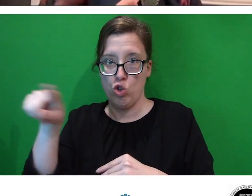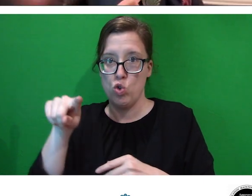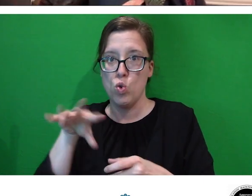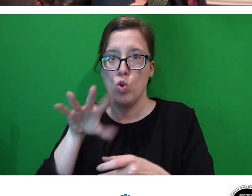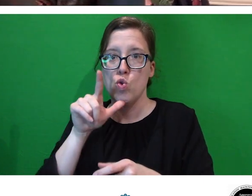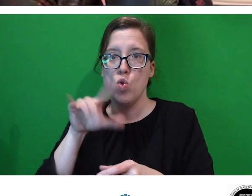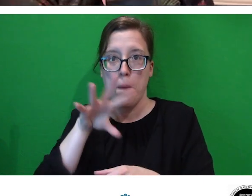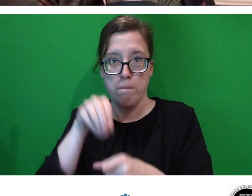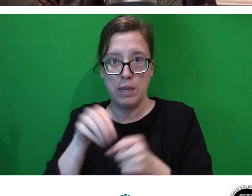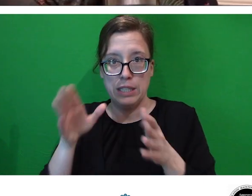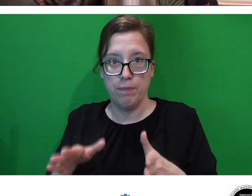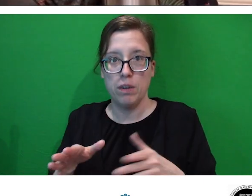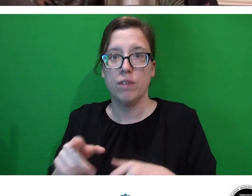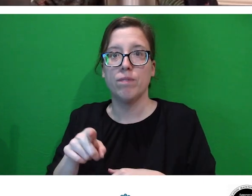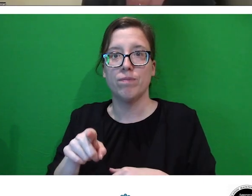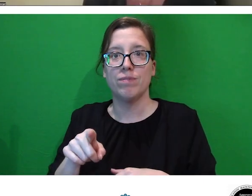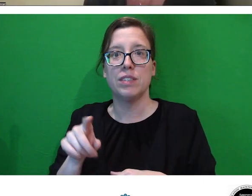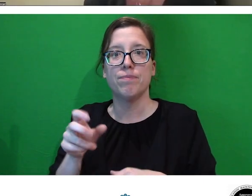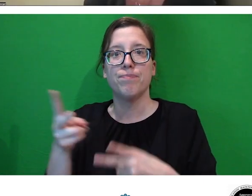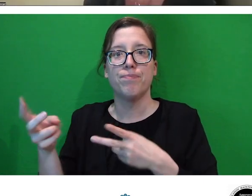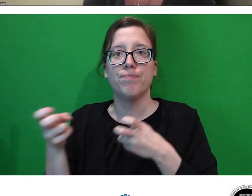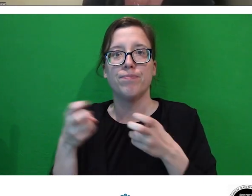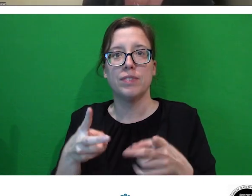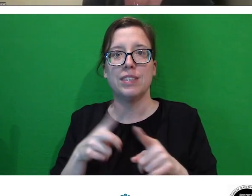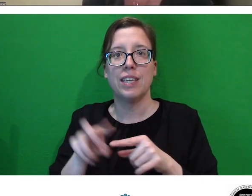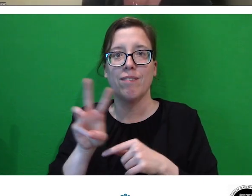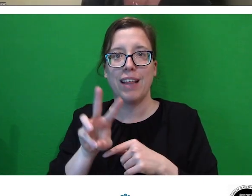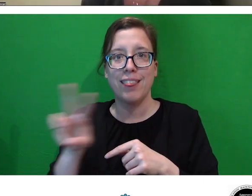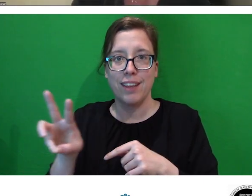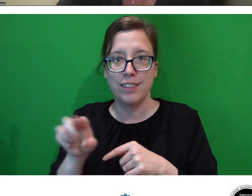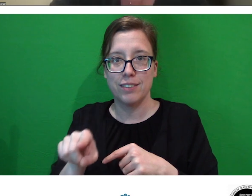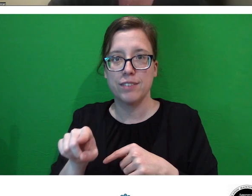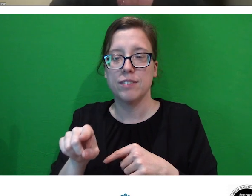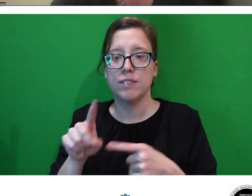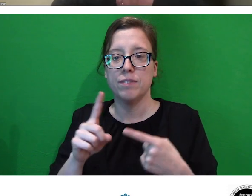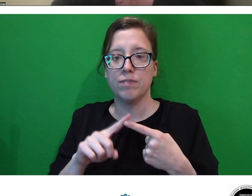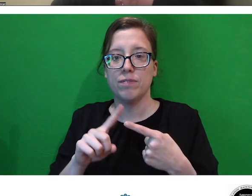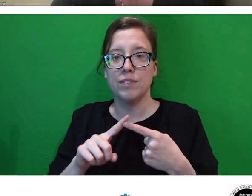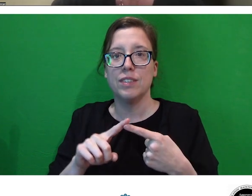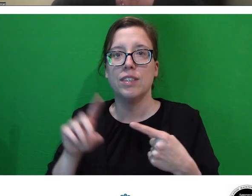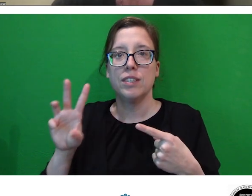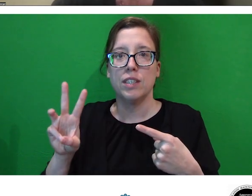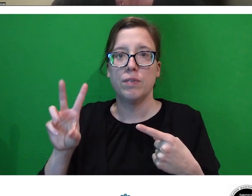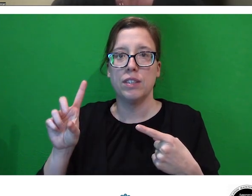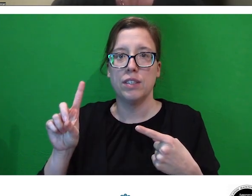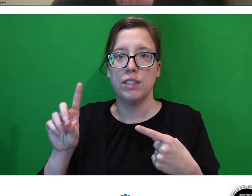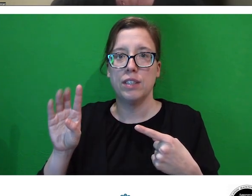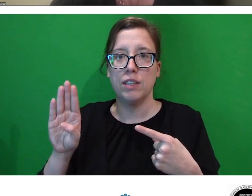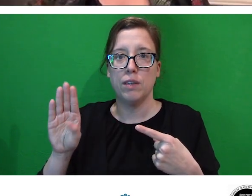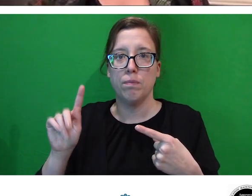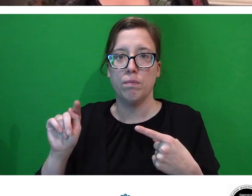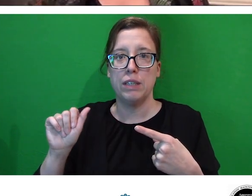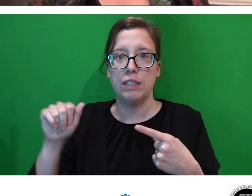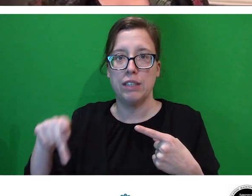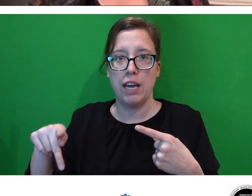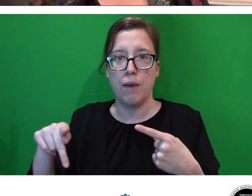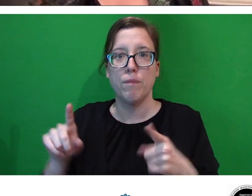Heidi: So what I do want to say, though, is if you take a moment to look in the chat, participants. Susan: Yeah. Heidi: Is, we have